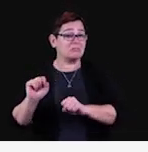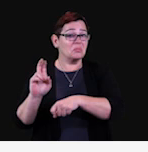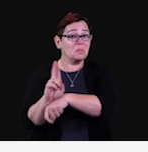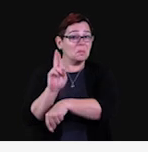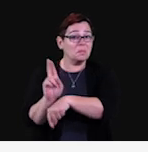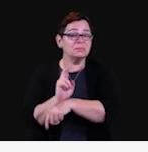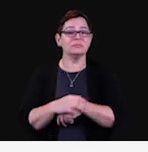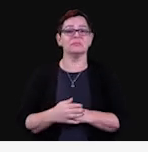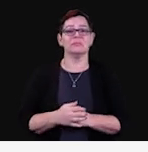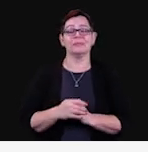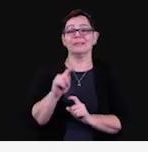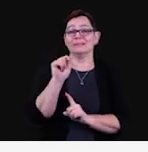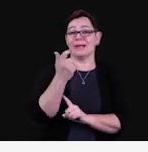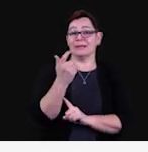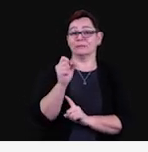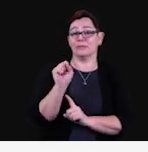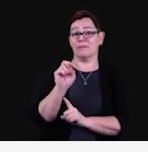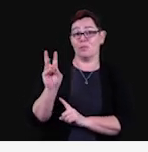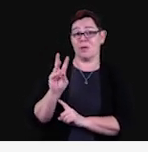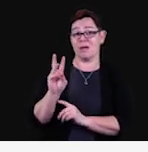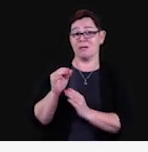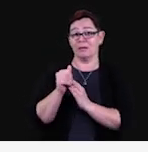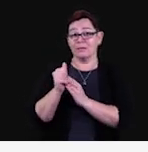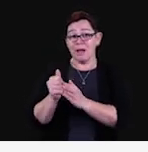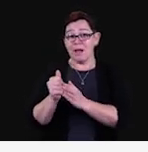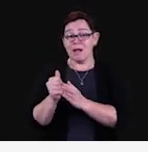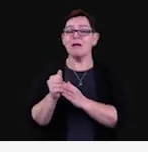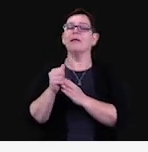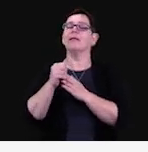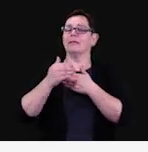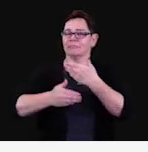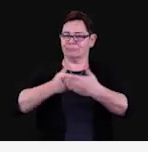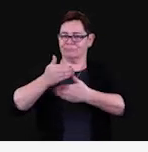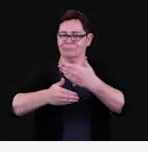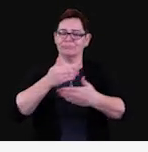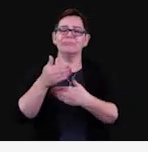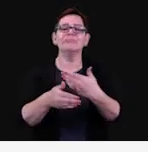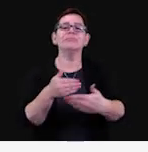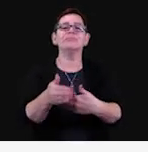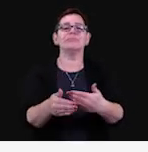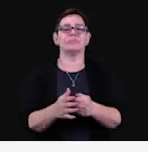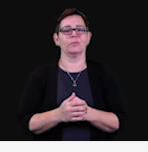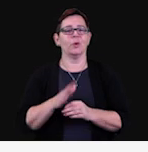It calculates everything for you and helps make sure you don’t miss out on any benefits and credits.